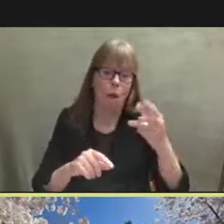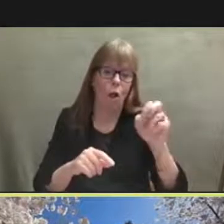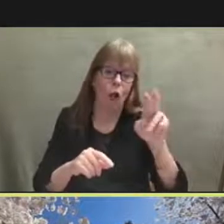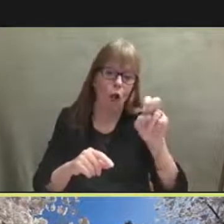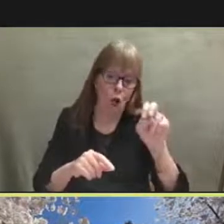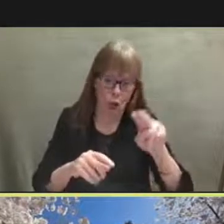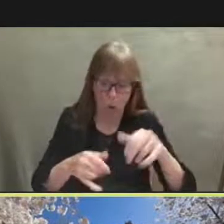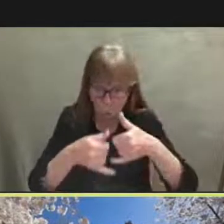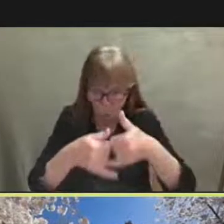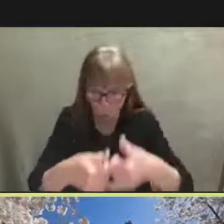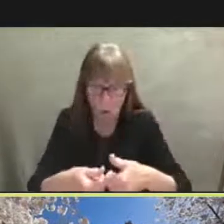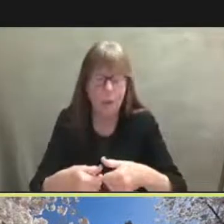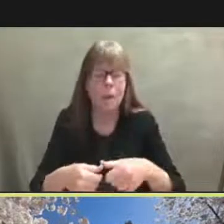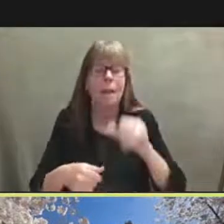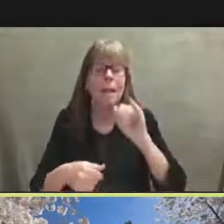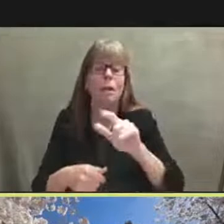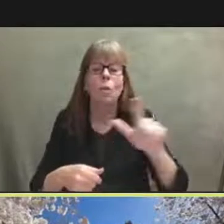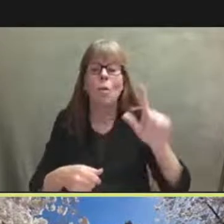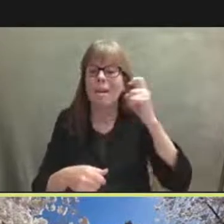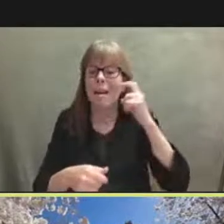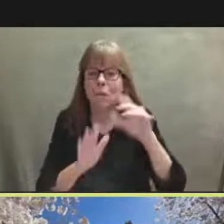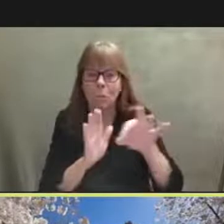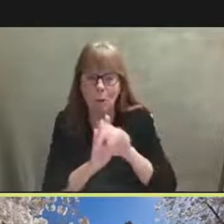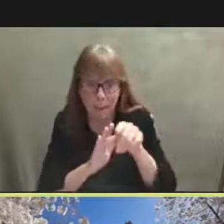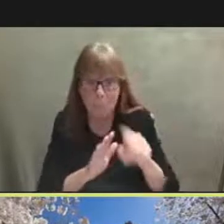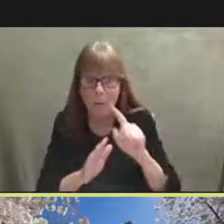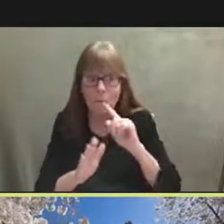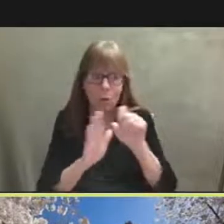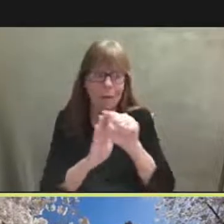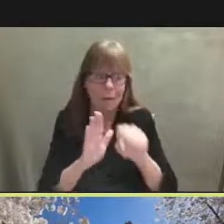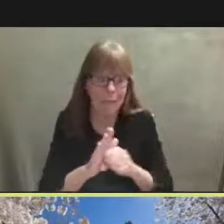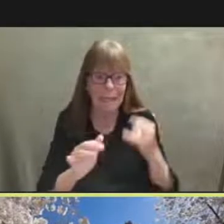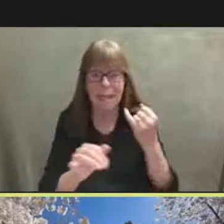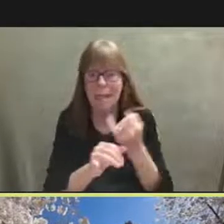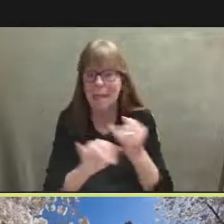been appointed by the Illinois governor to the Statewide Independent Living Council of Illinois,